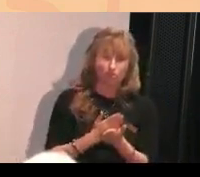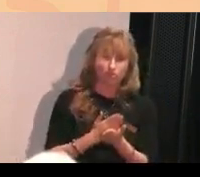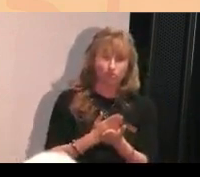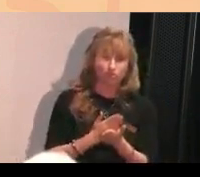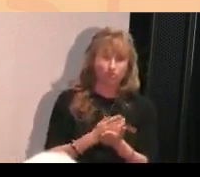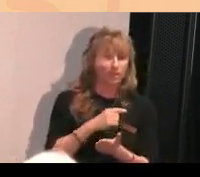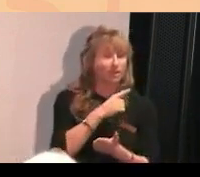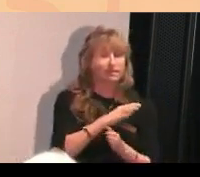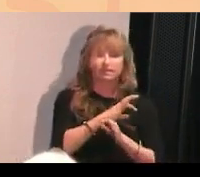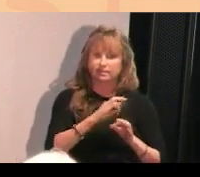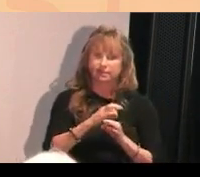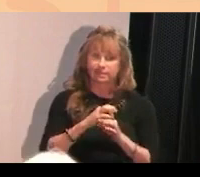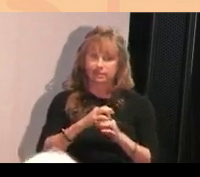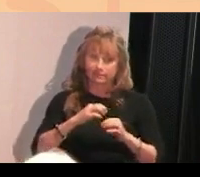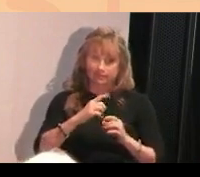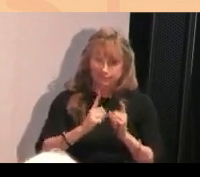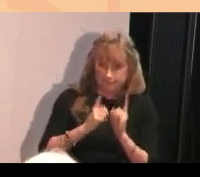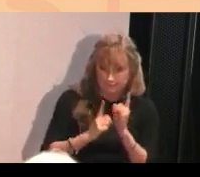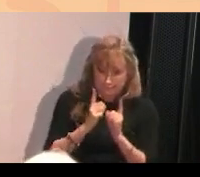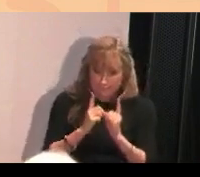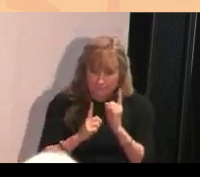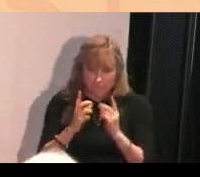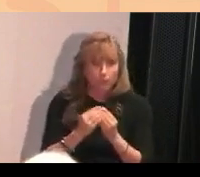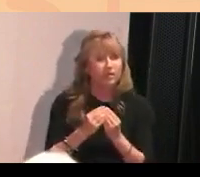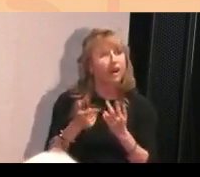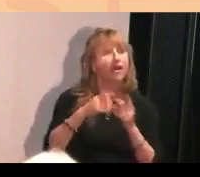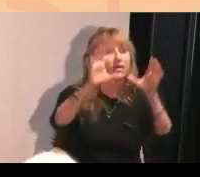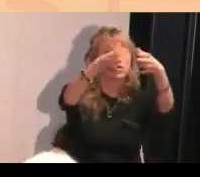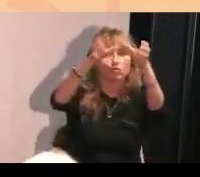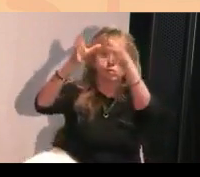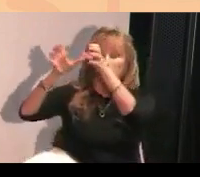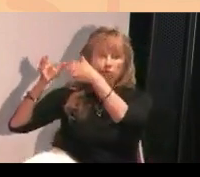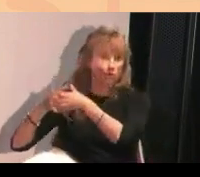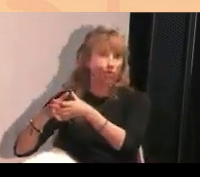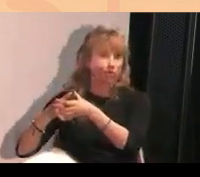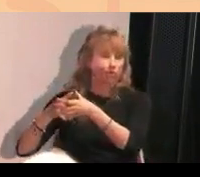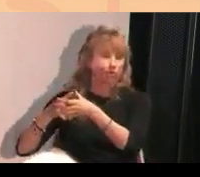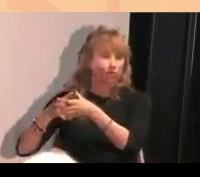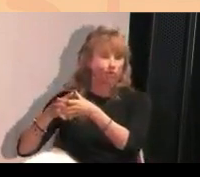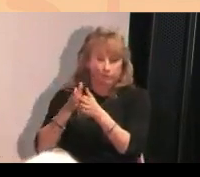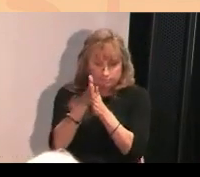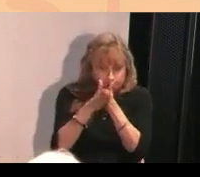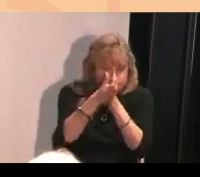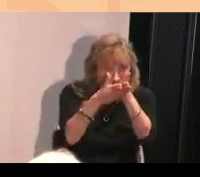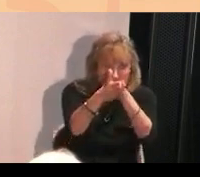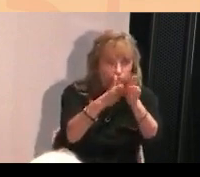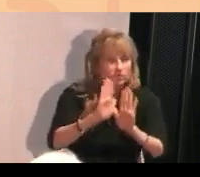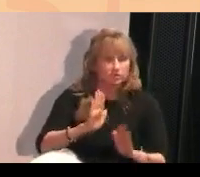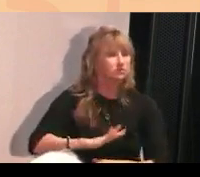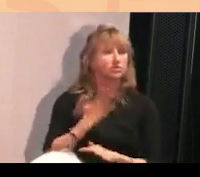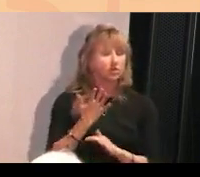undermine the work of existing peak bodies or services such as Artists in the Black